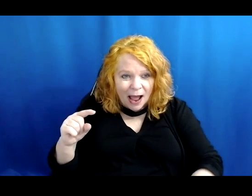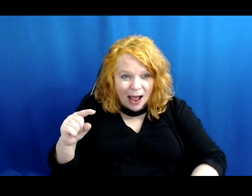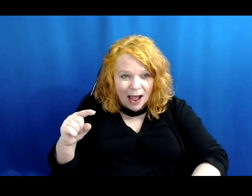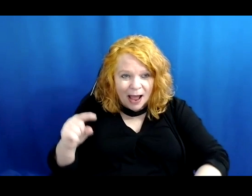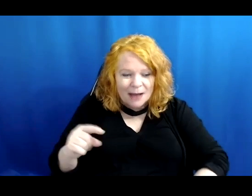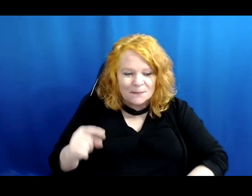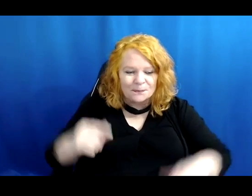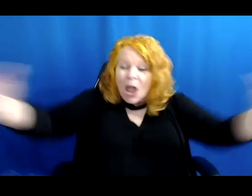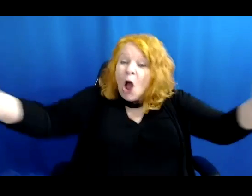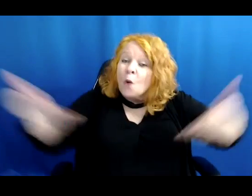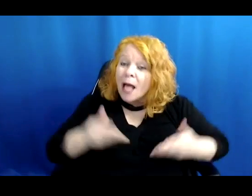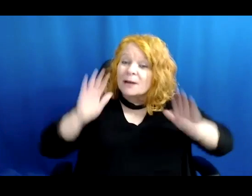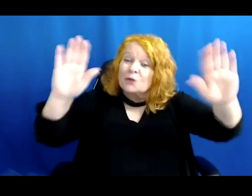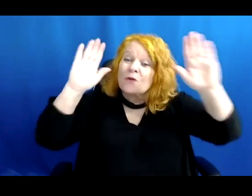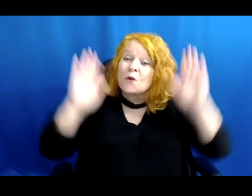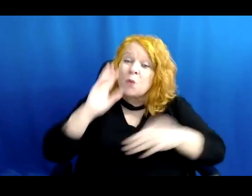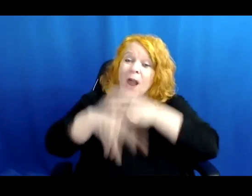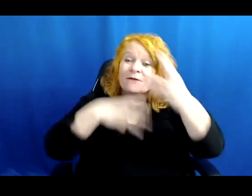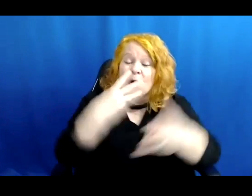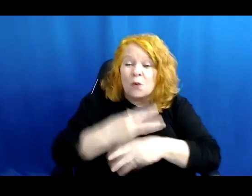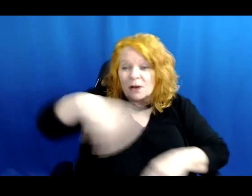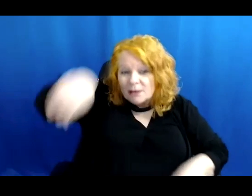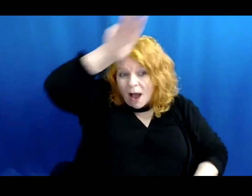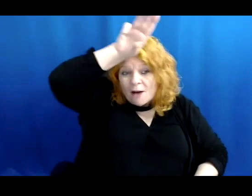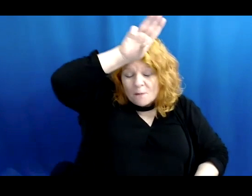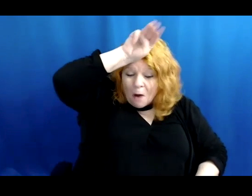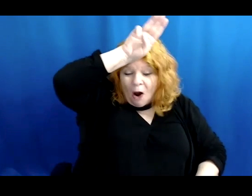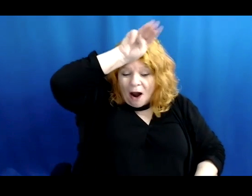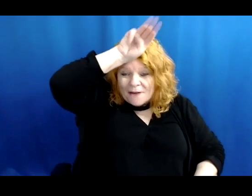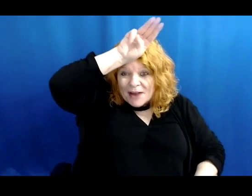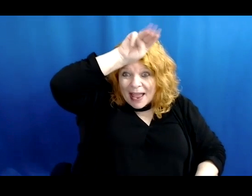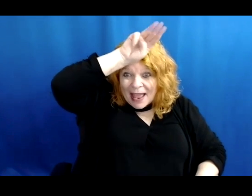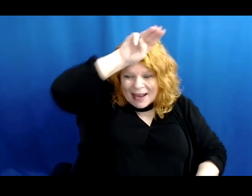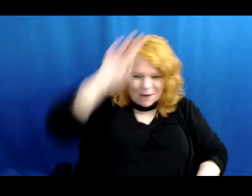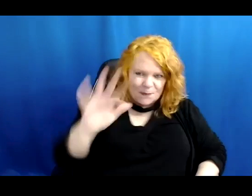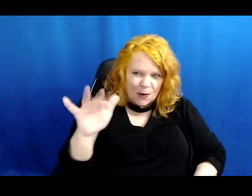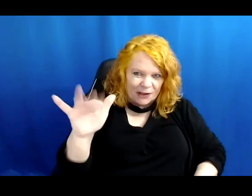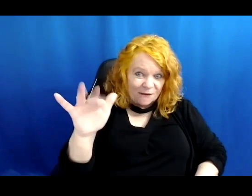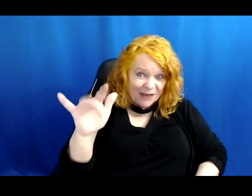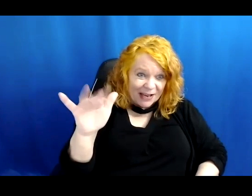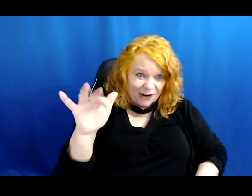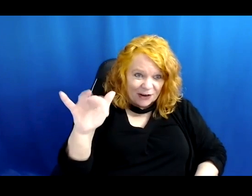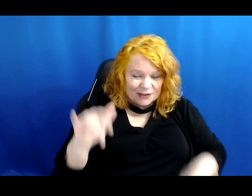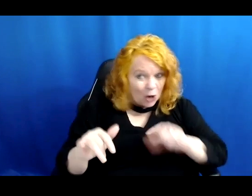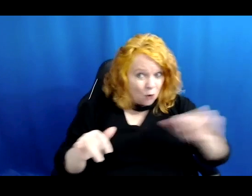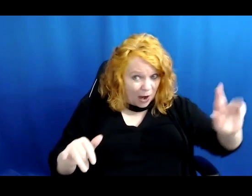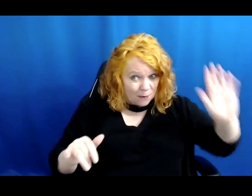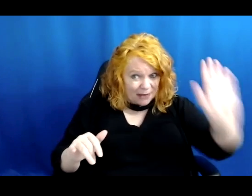Welcome to the wonderful world of Marvin. Wiggle your fingers. Right arm in. He's such a character.